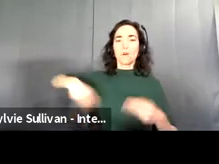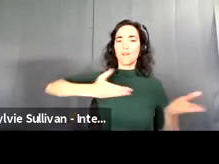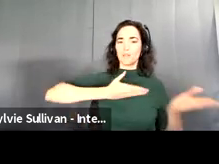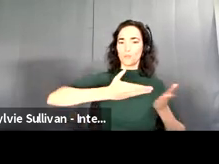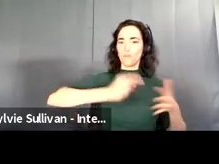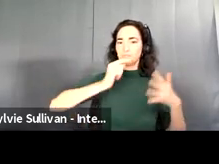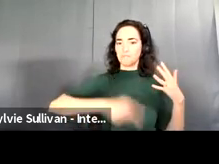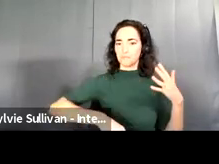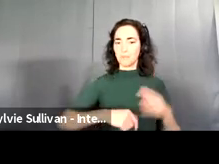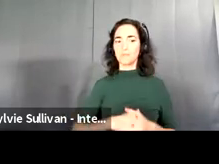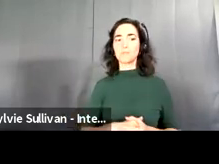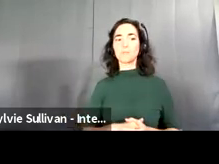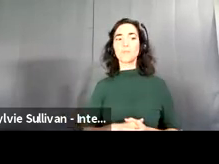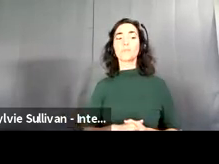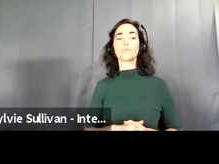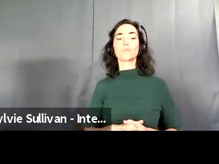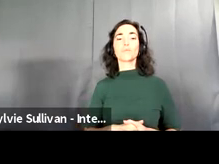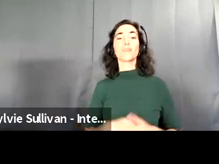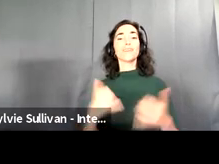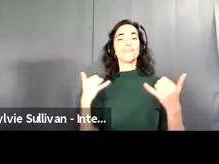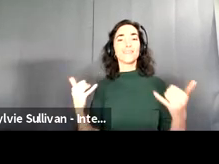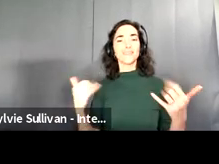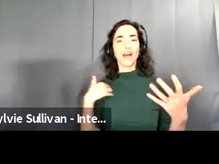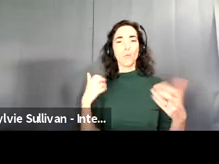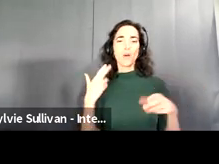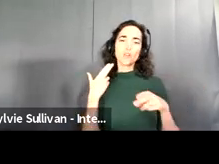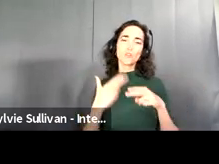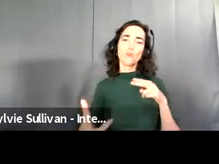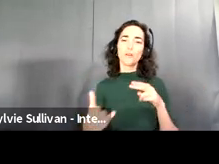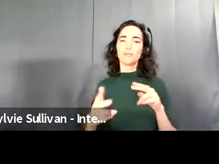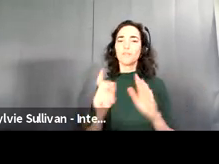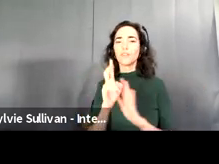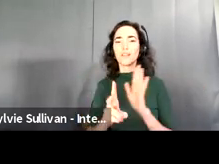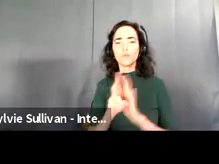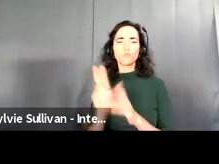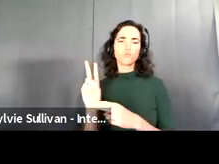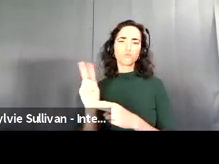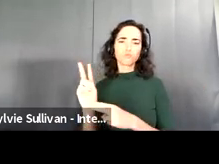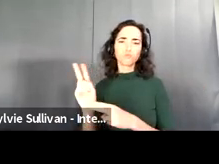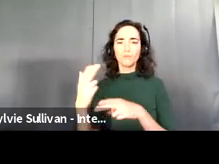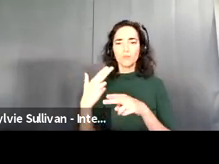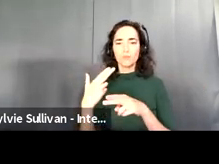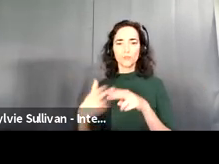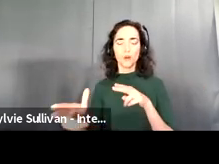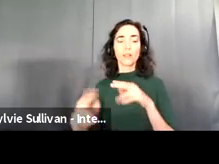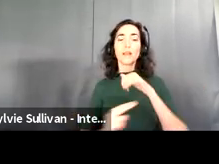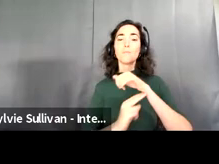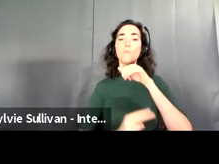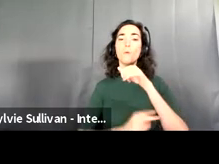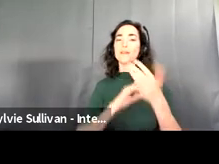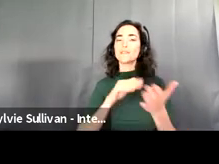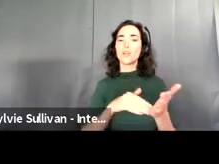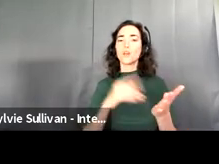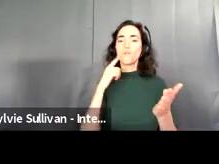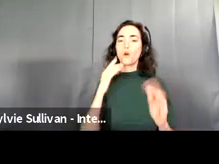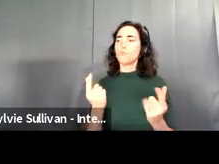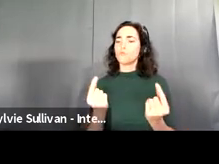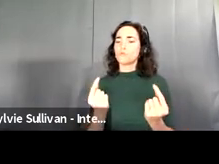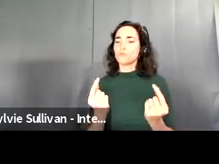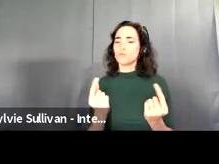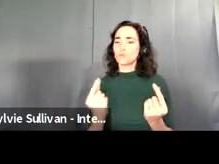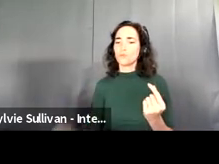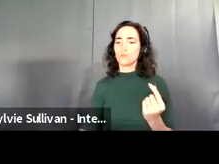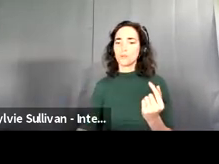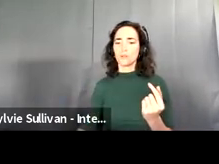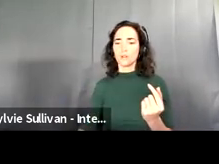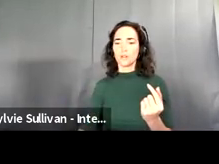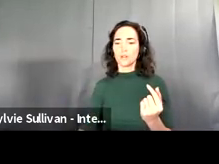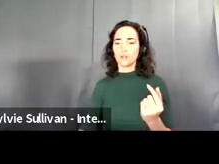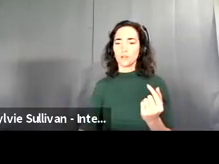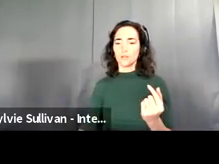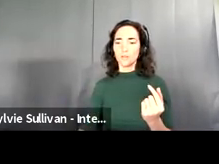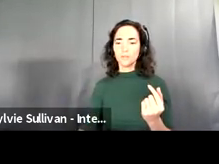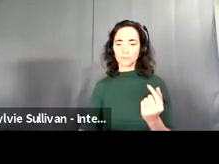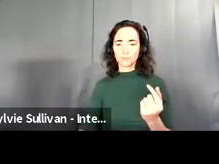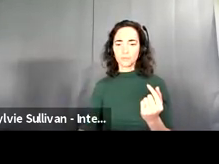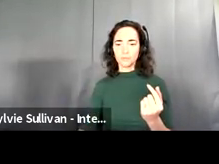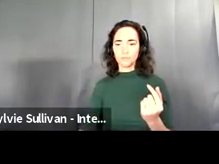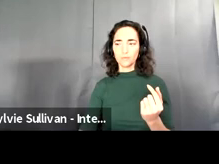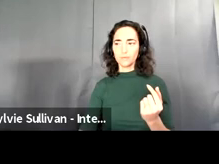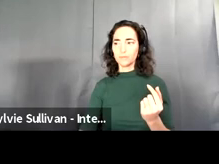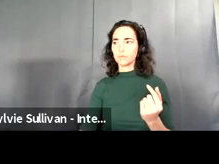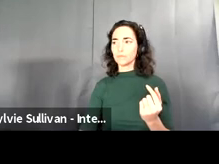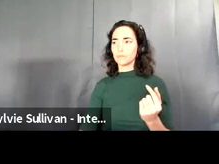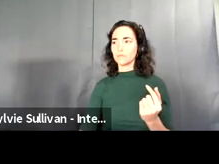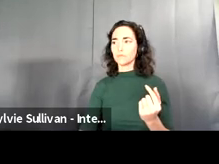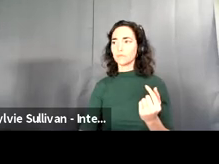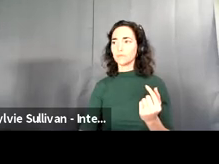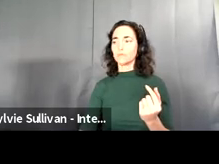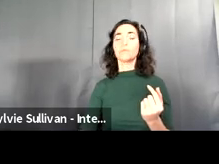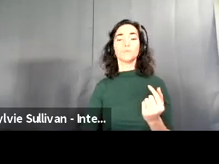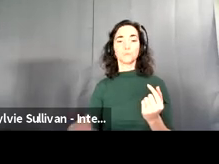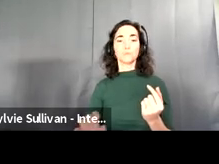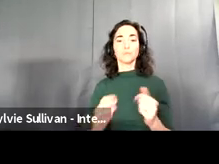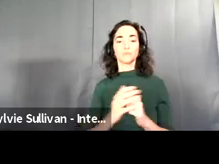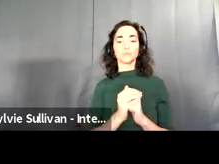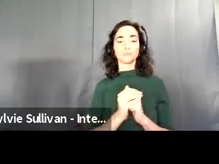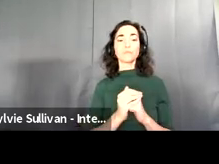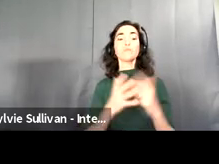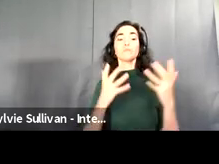So, what I wanted to do is show you guys a quick little two minute video, it's just the overview of what the Bruce Jenner for hope is what it looks like, and what is offering the facility and then there are a few slides that go more in depth as to what